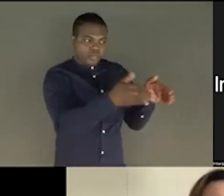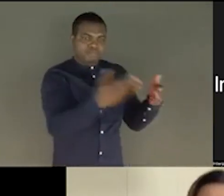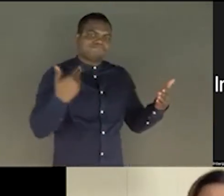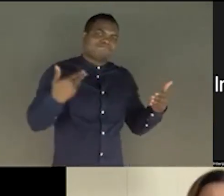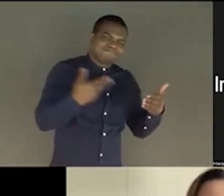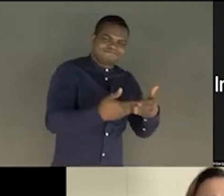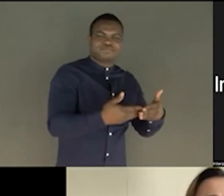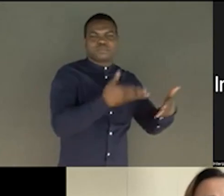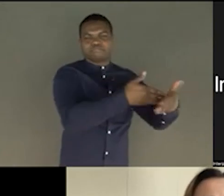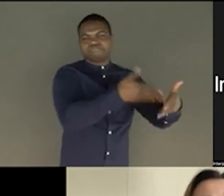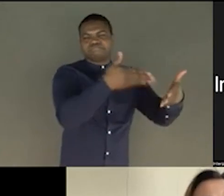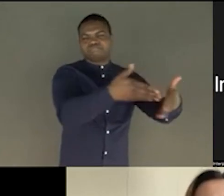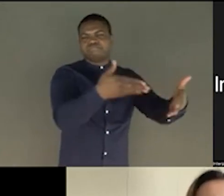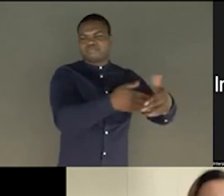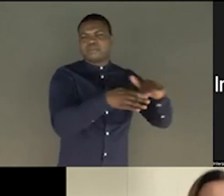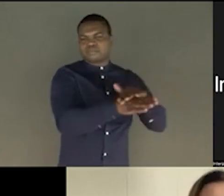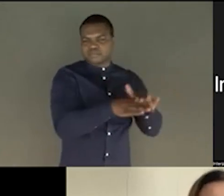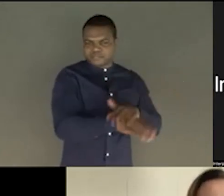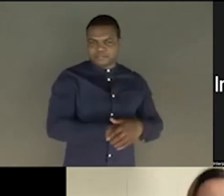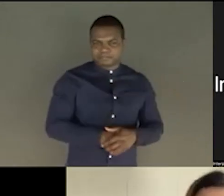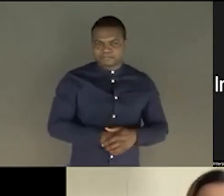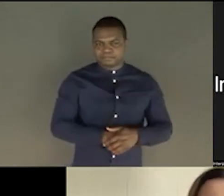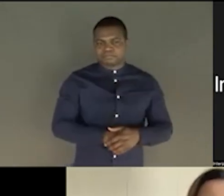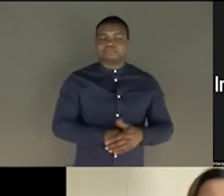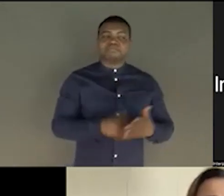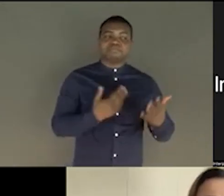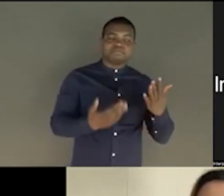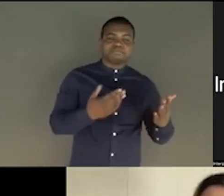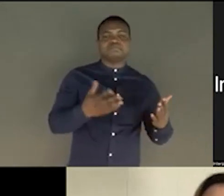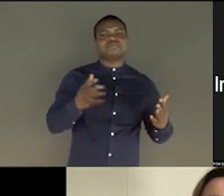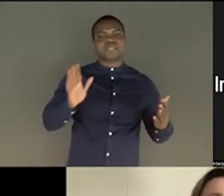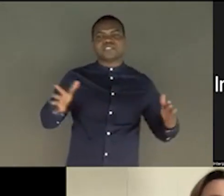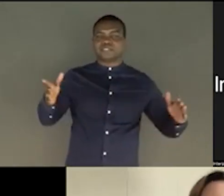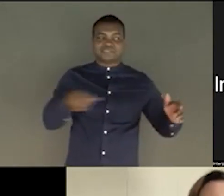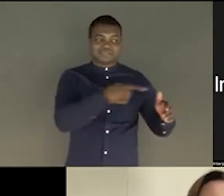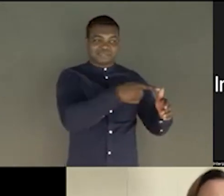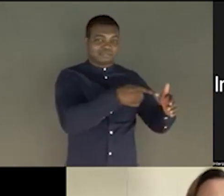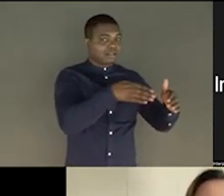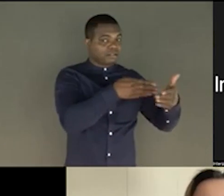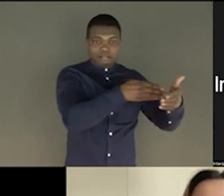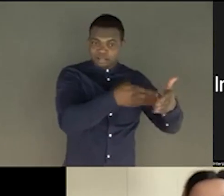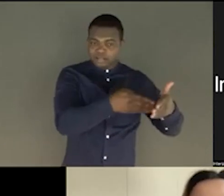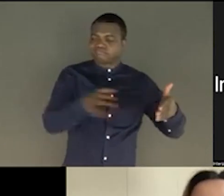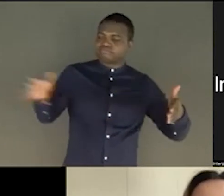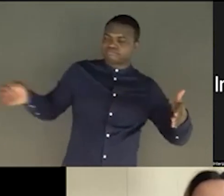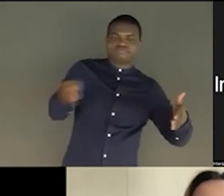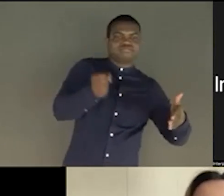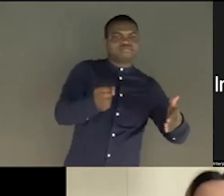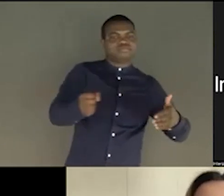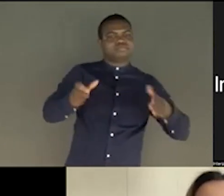That's always going to be better. It's just that if we want everything to be captioned, I think technology also needs to be improved.